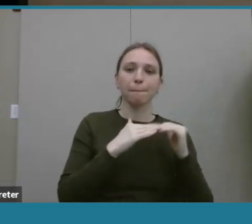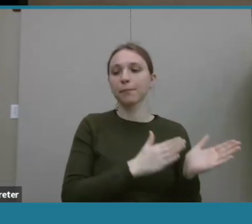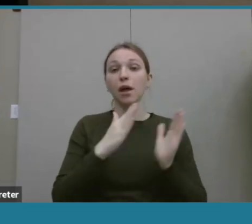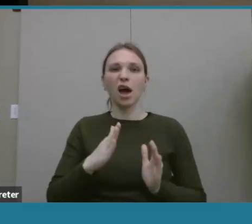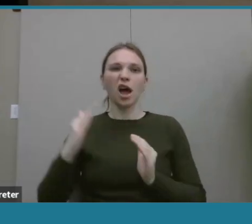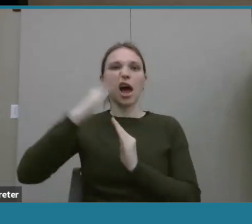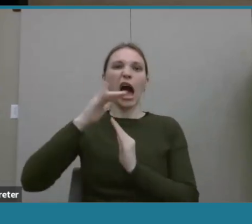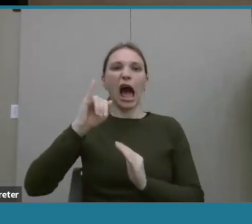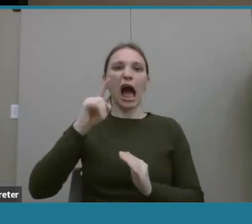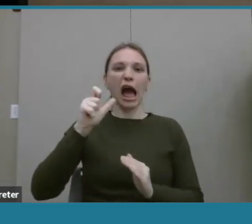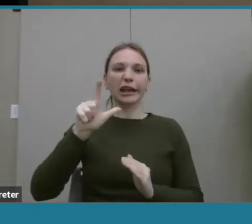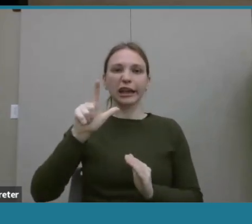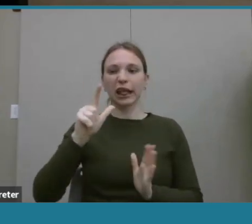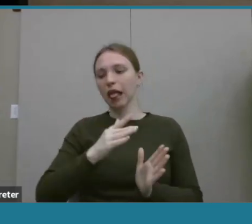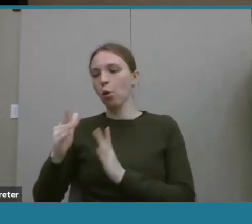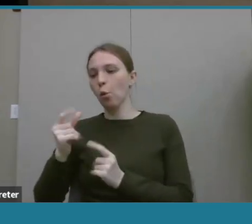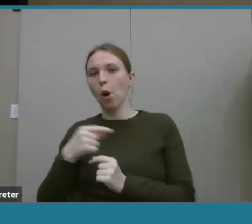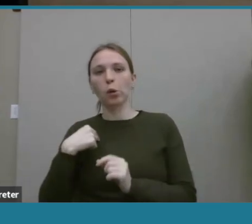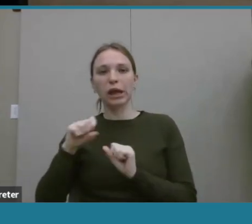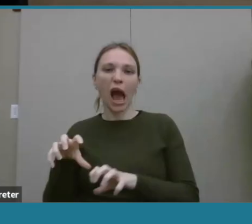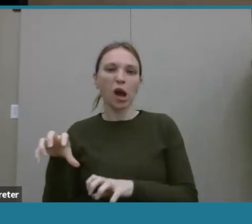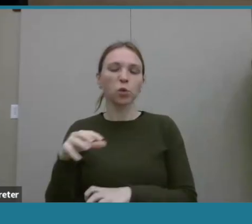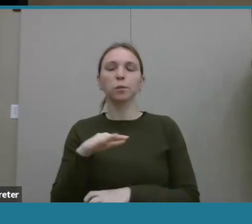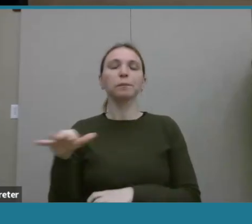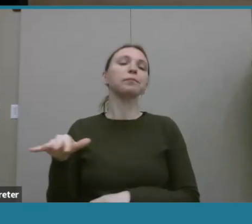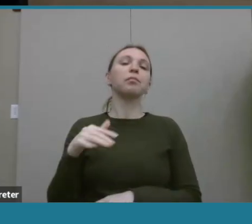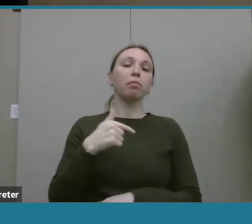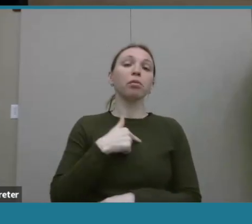So we've done some of that stuff that we can iterate right now. I talked a little bit about the prototyping.